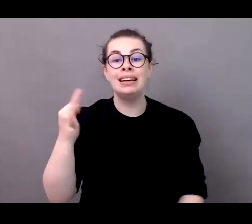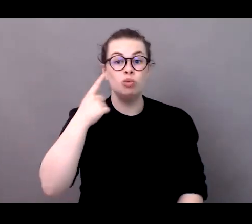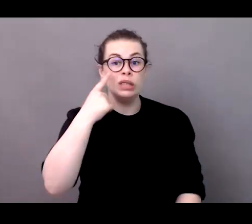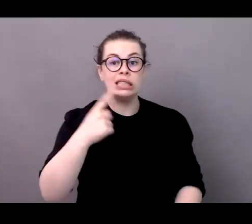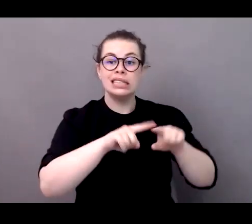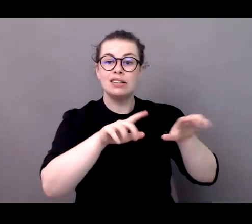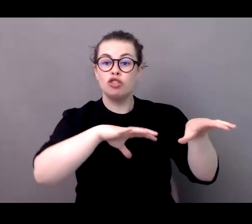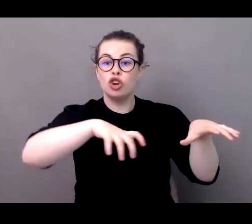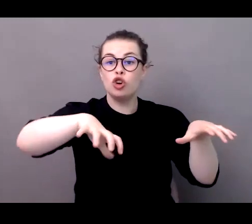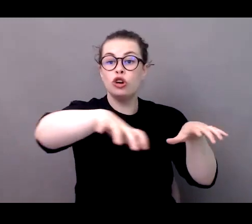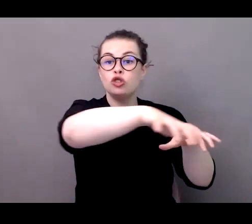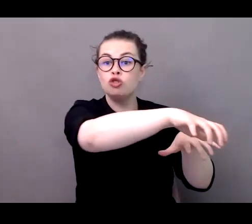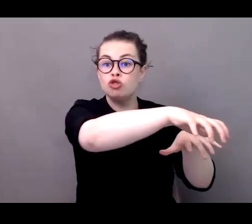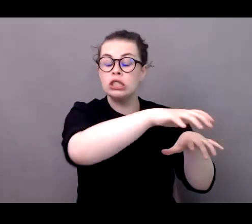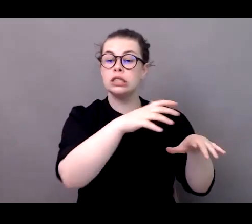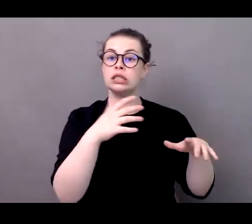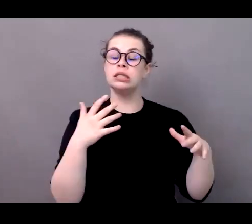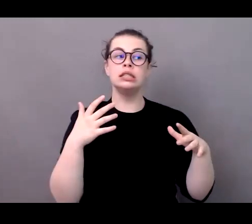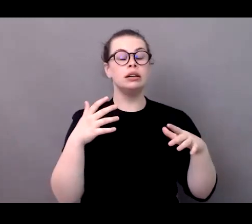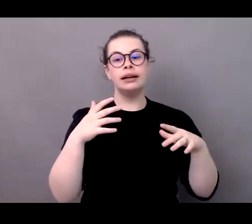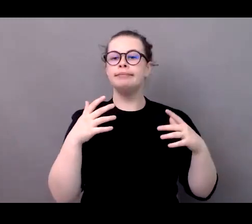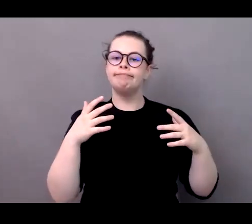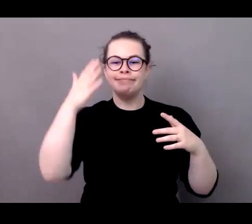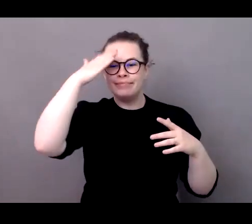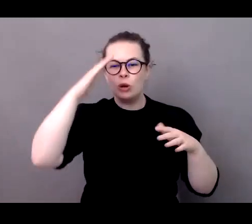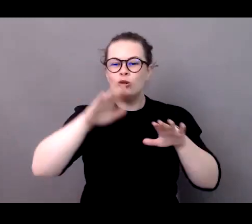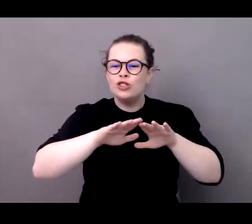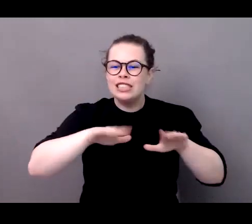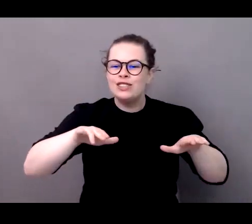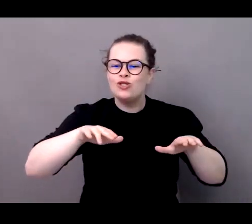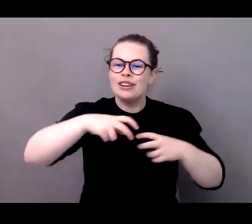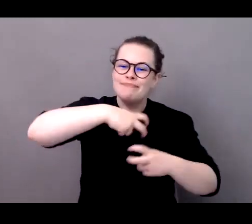happen in just one state. It is a common thing that may be happening in many states. That as a